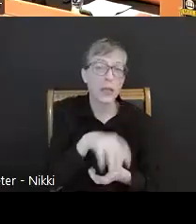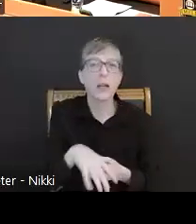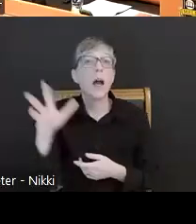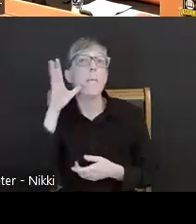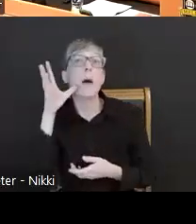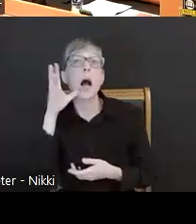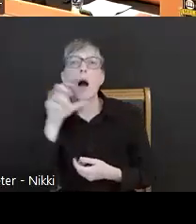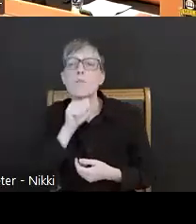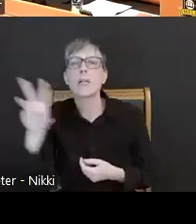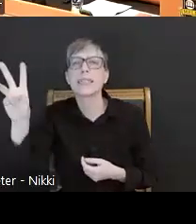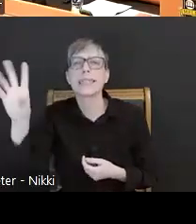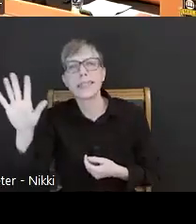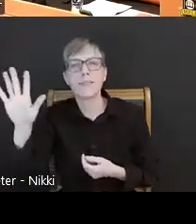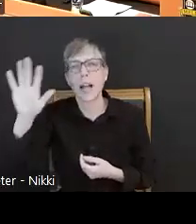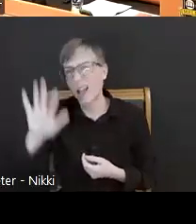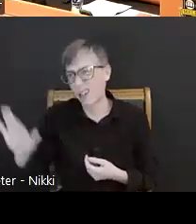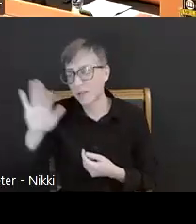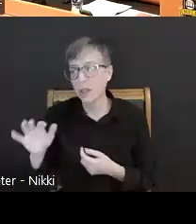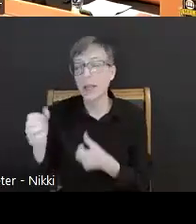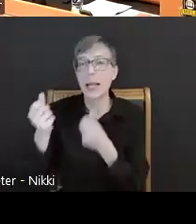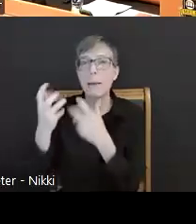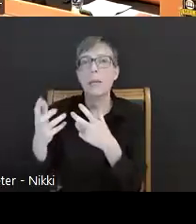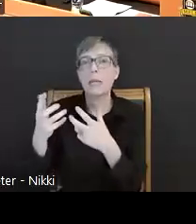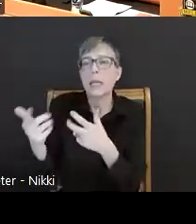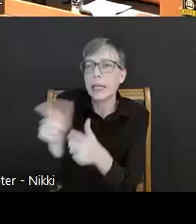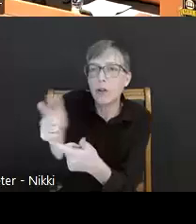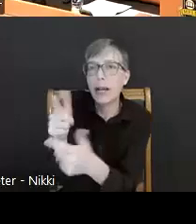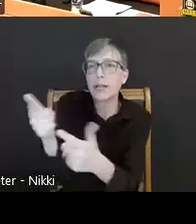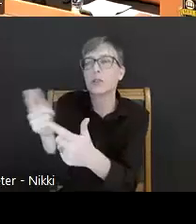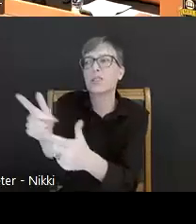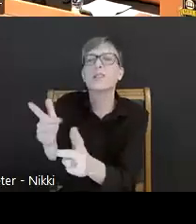interactions at home that were bringing up this sense of dis empowerment um that were reminding